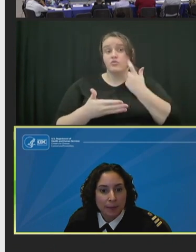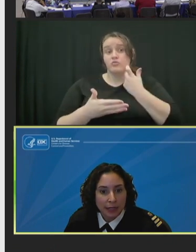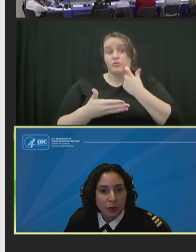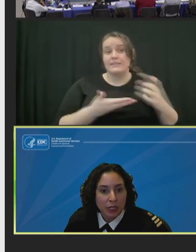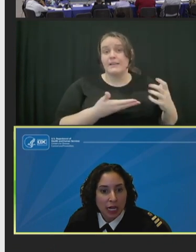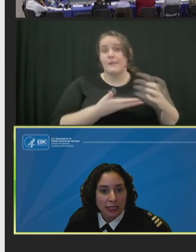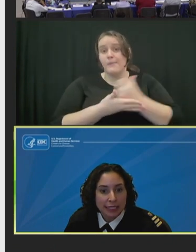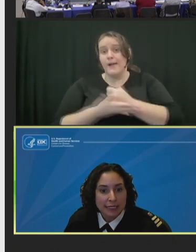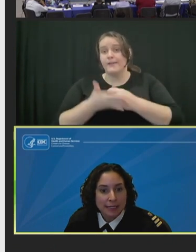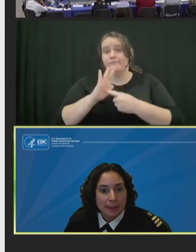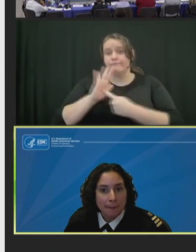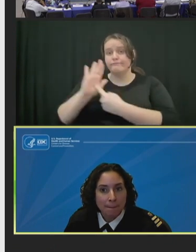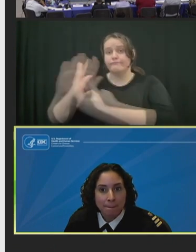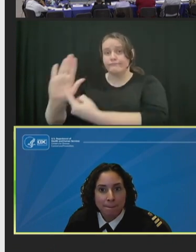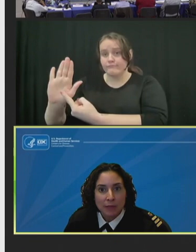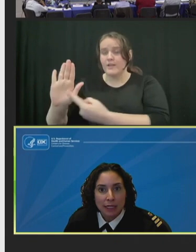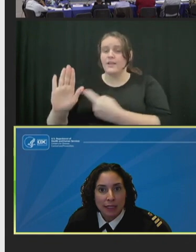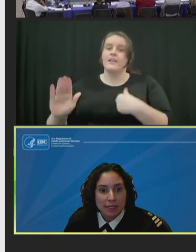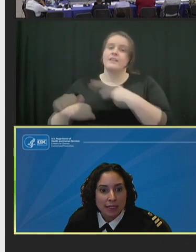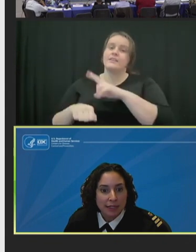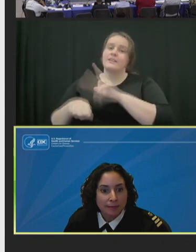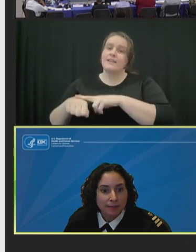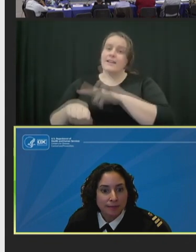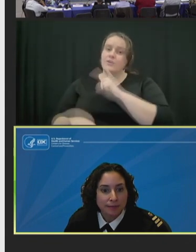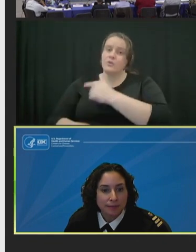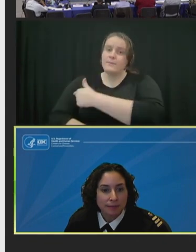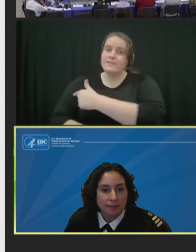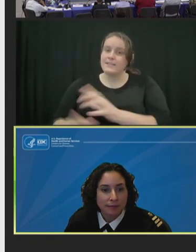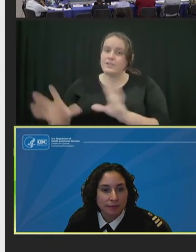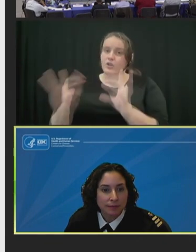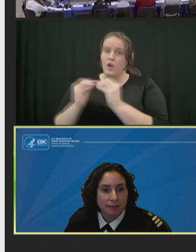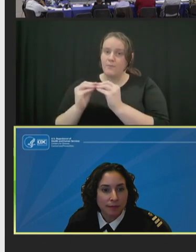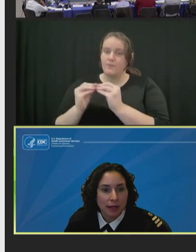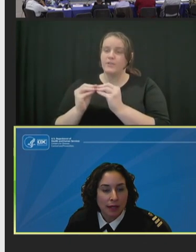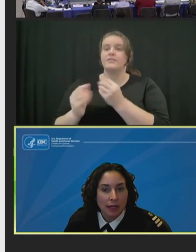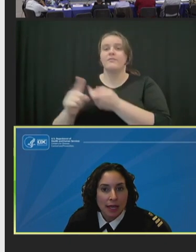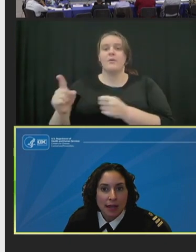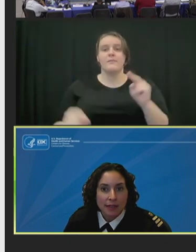by NORC colleagues. Next slide.